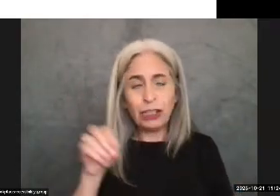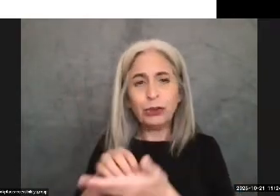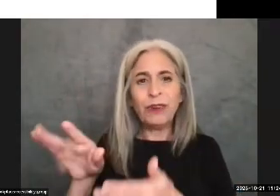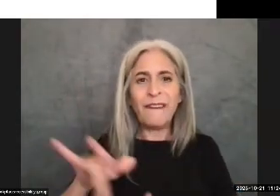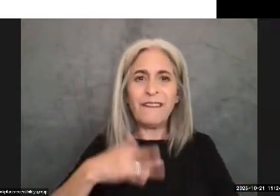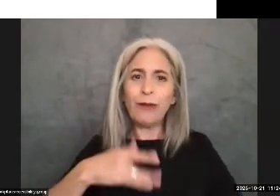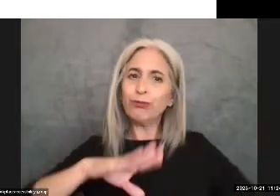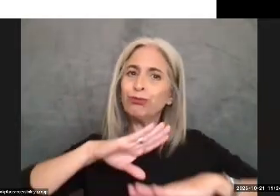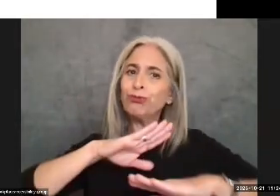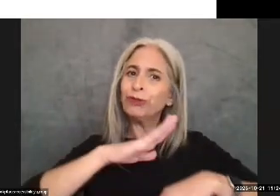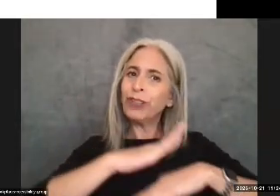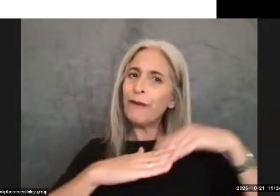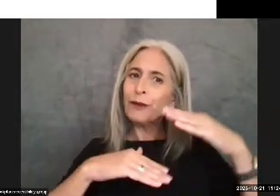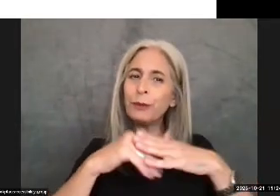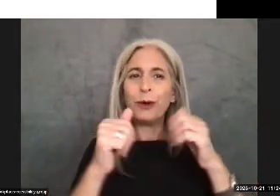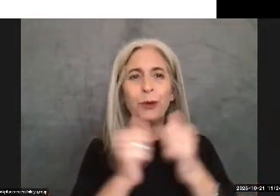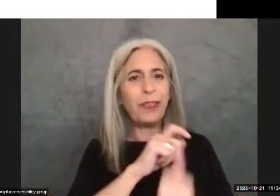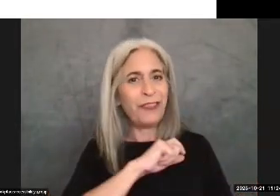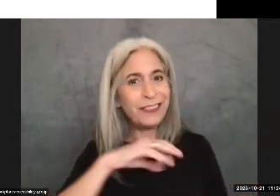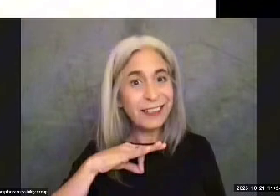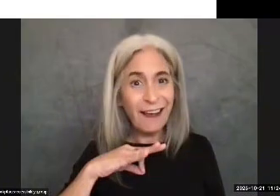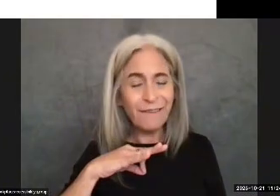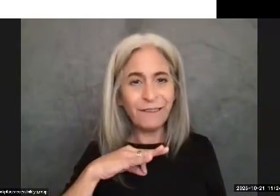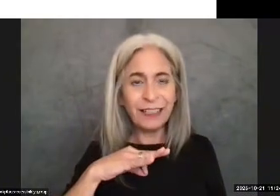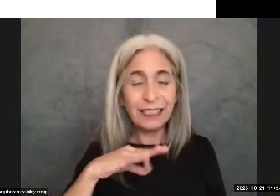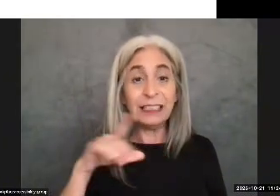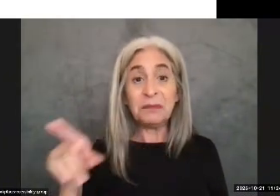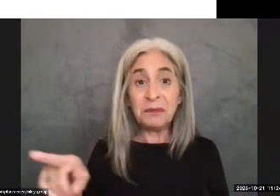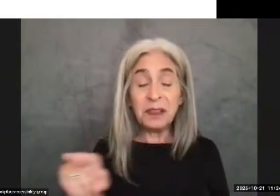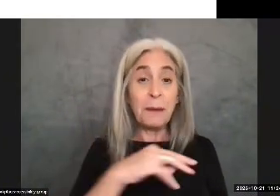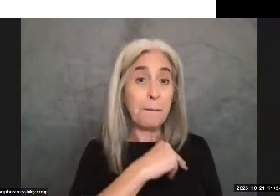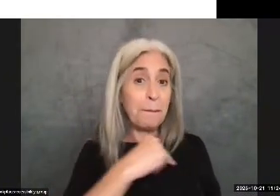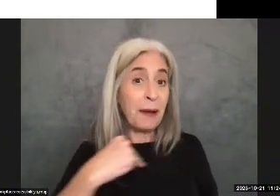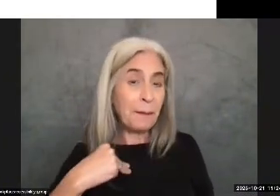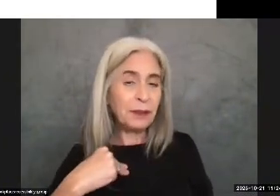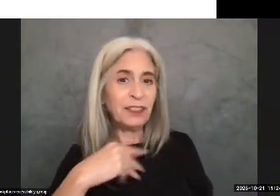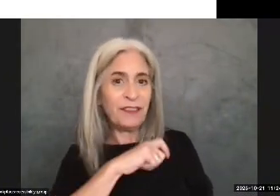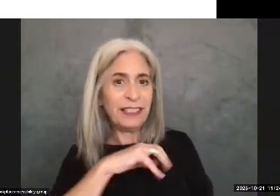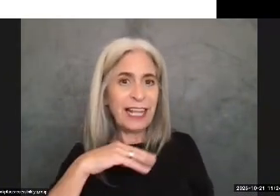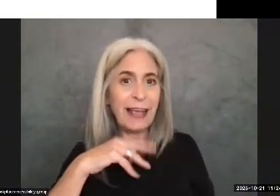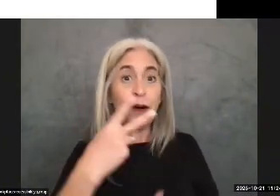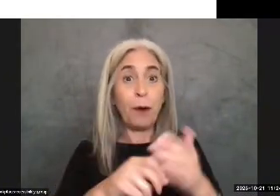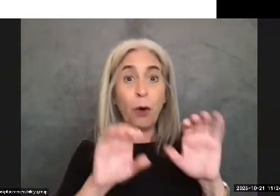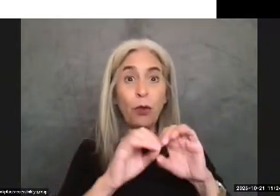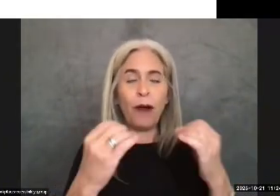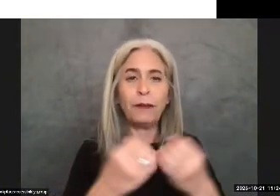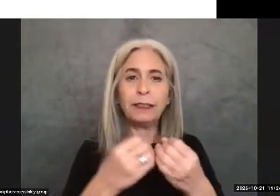Kathleen DeForest: Because the students felt comfortable with the staff. Kathleen DeForest: Staff members from both offices.